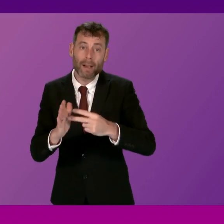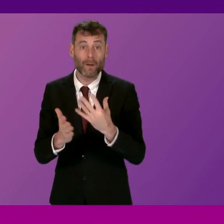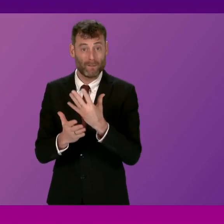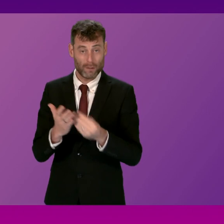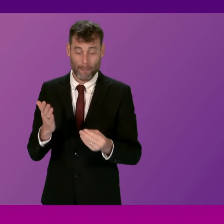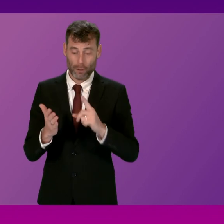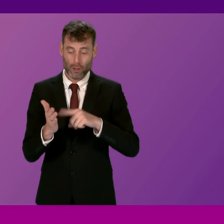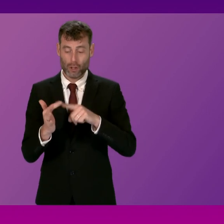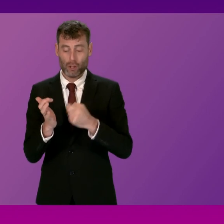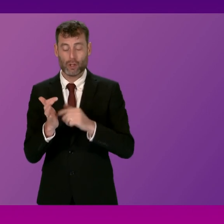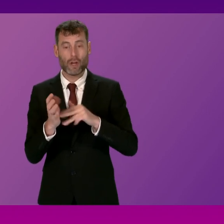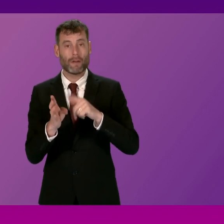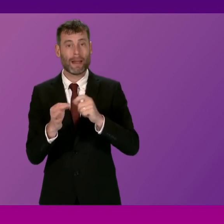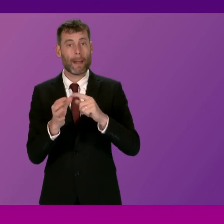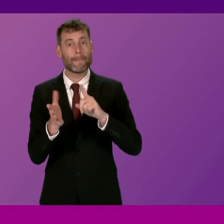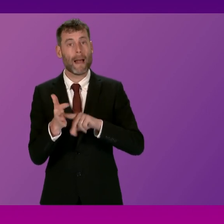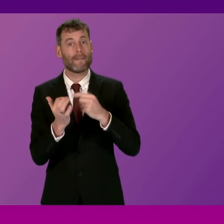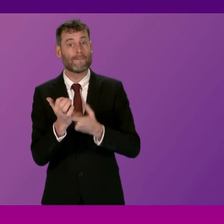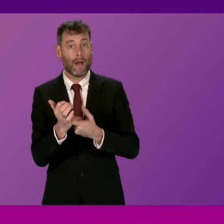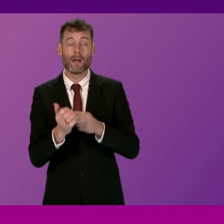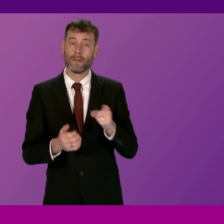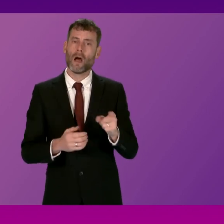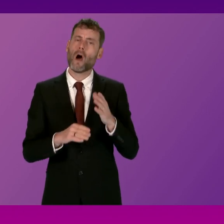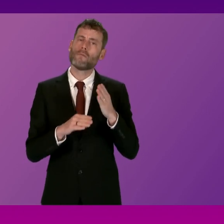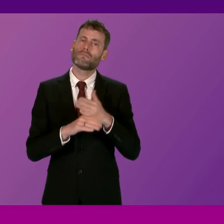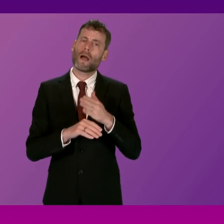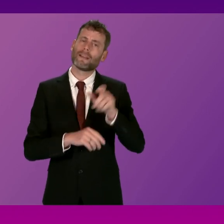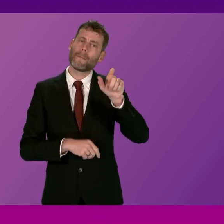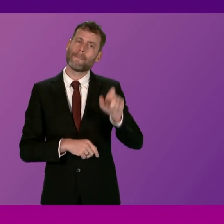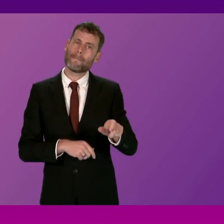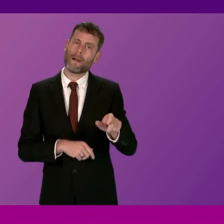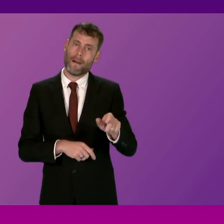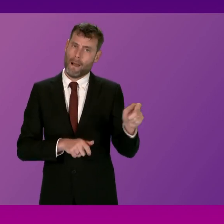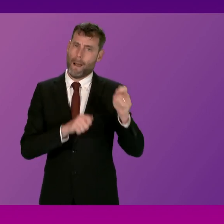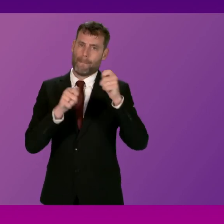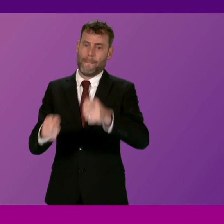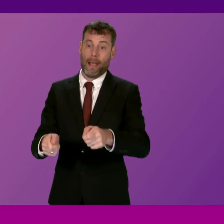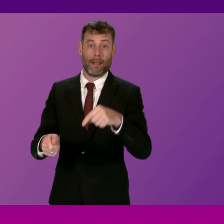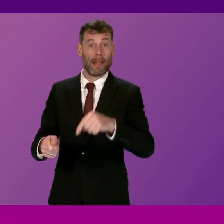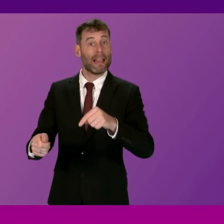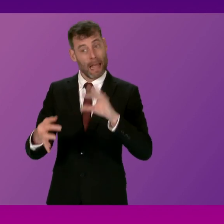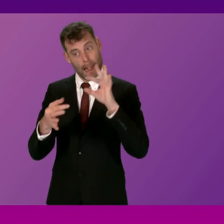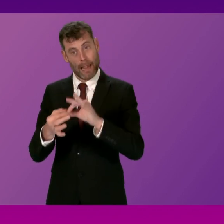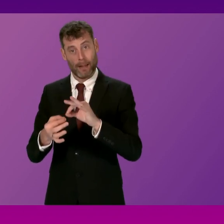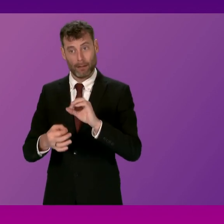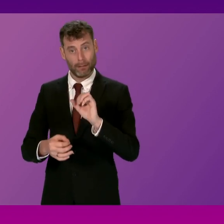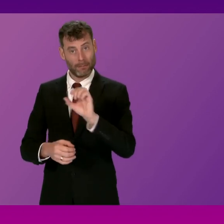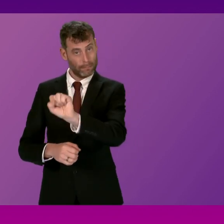bills to do just that and to advocate and advance rights for disabled people in Scotland.